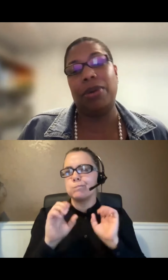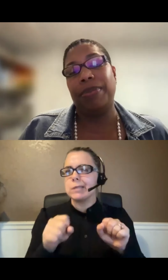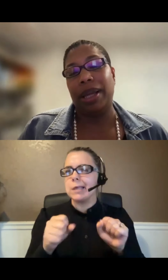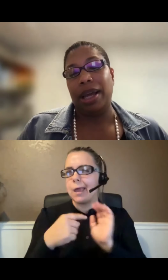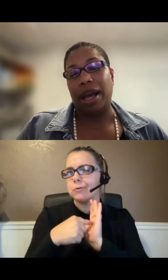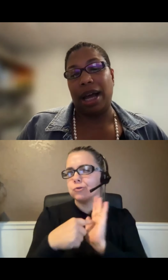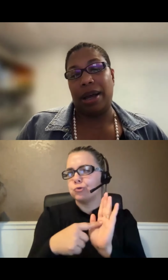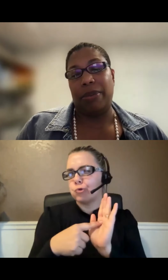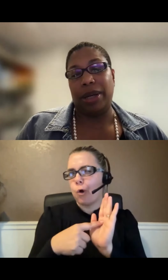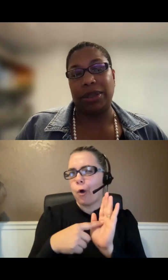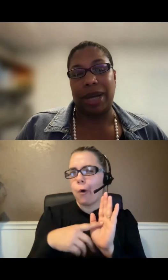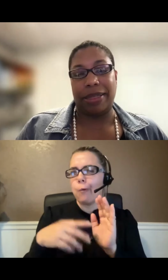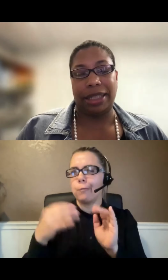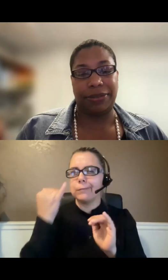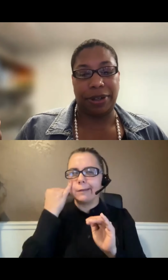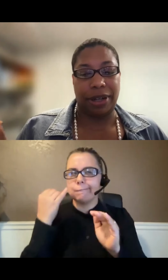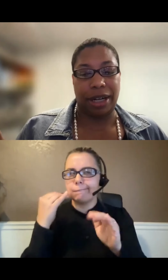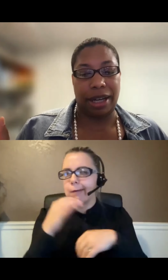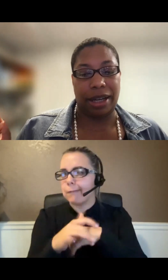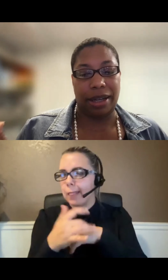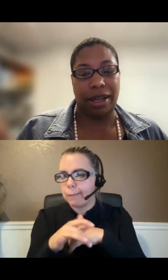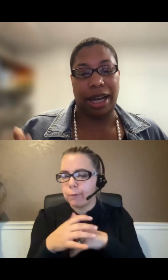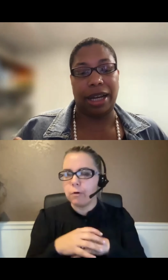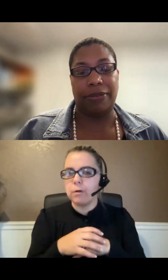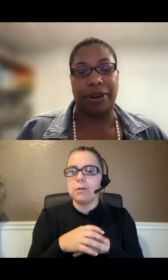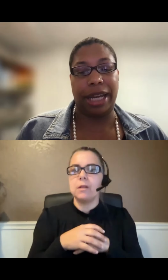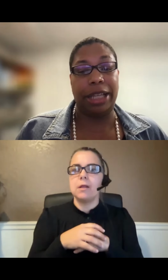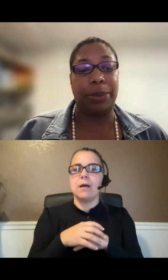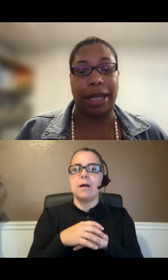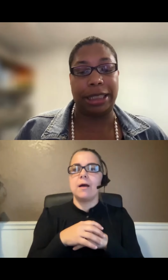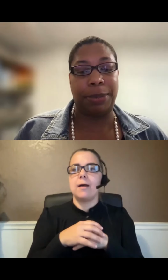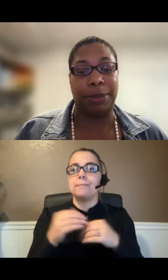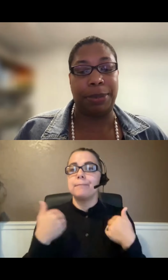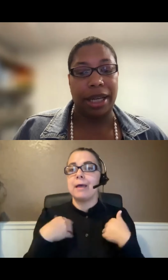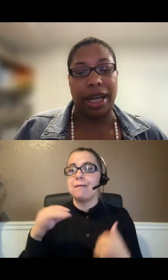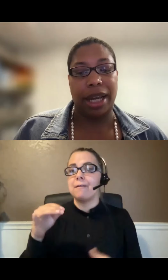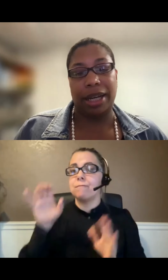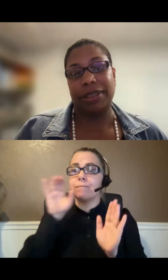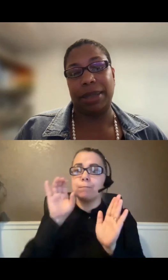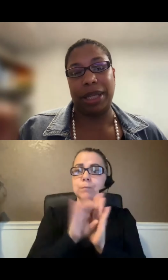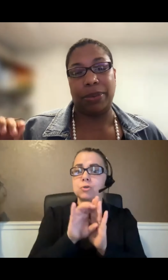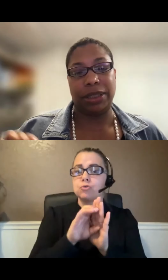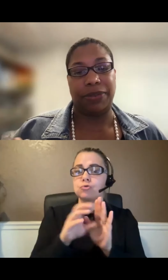We also had an icon for an enterprise plan and if something was